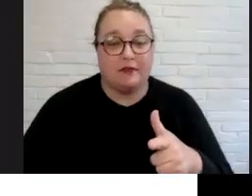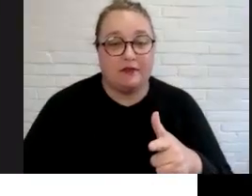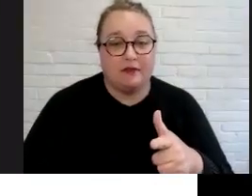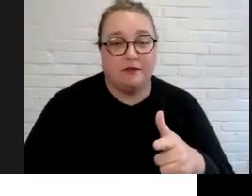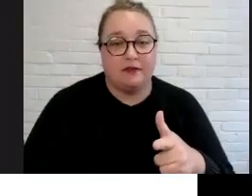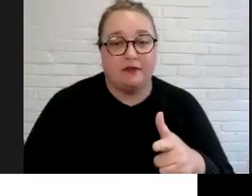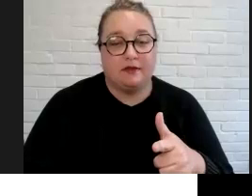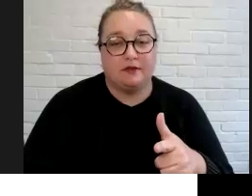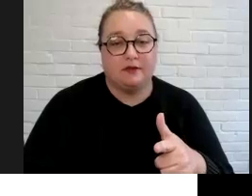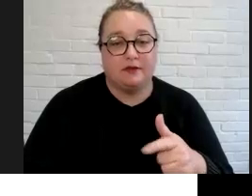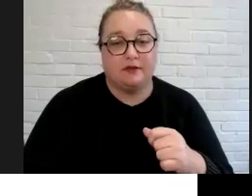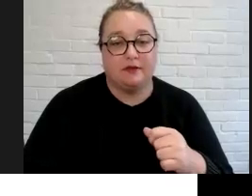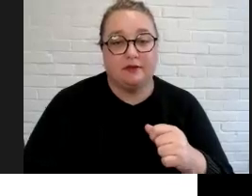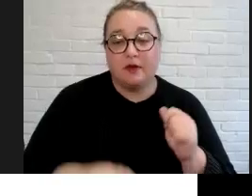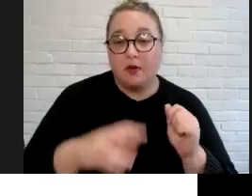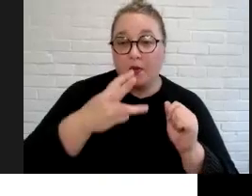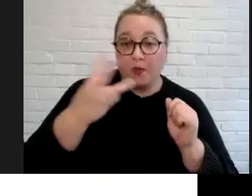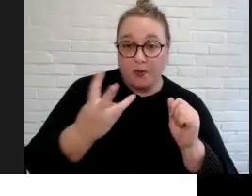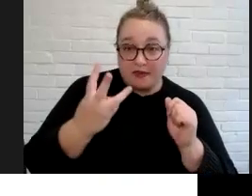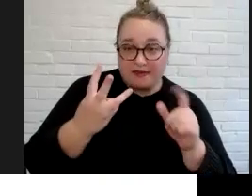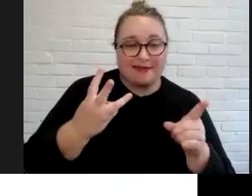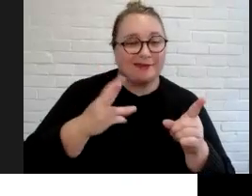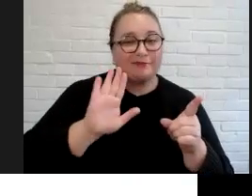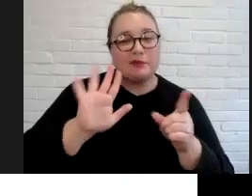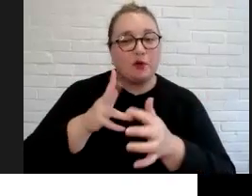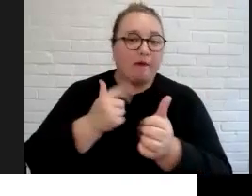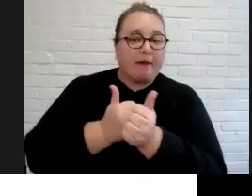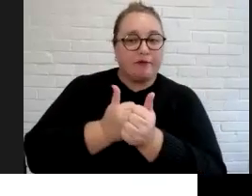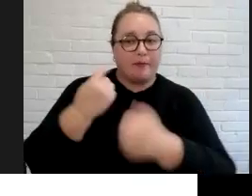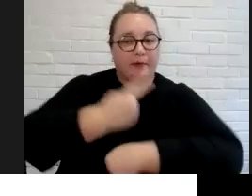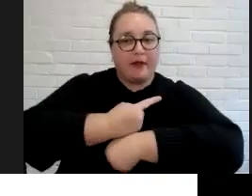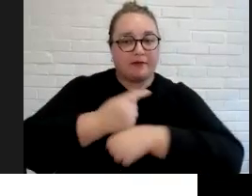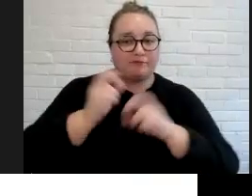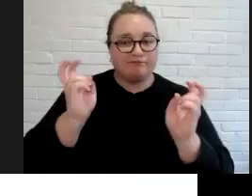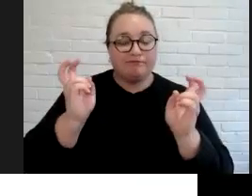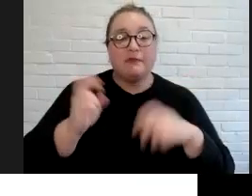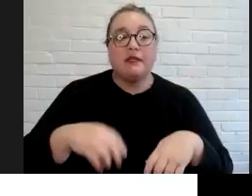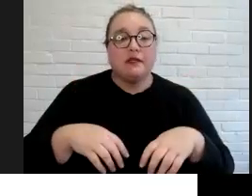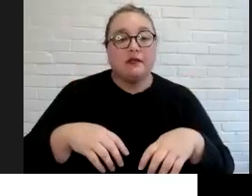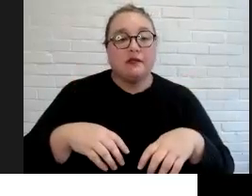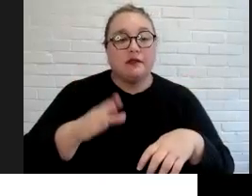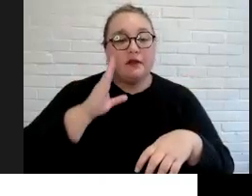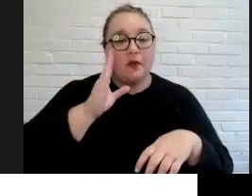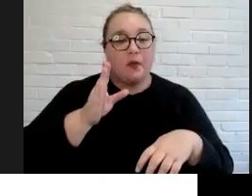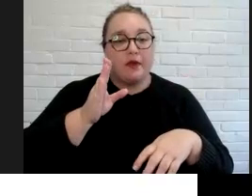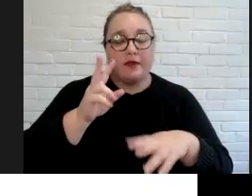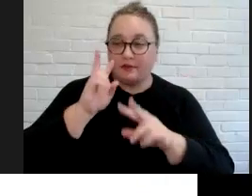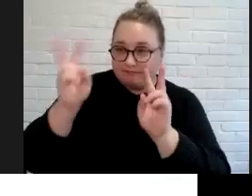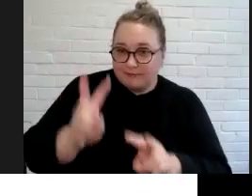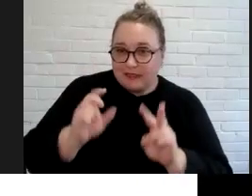is just kind of her catch up day where she, you know, checks to see if any students have, questions for her.